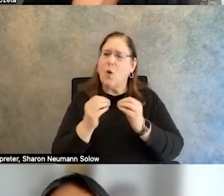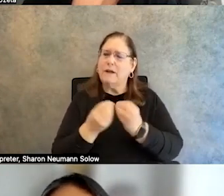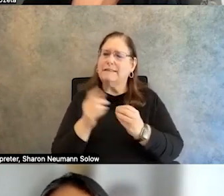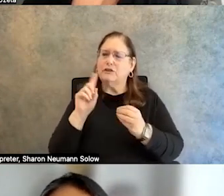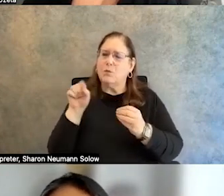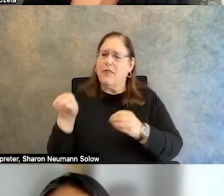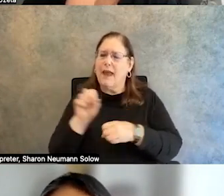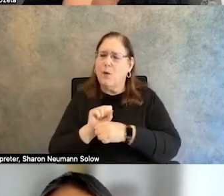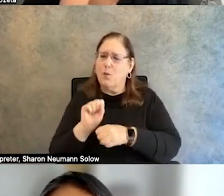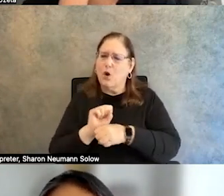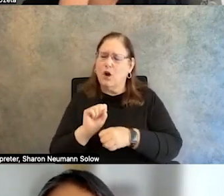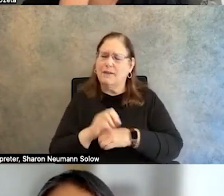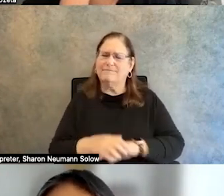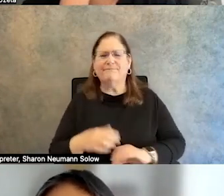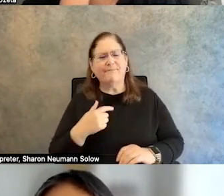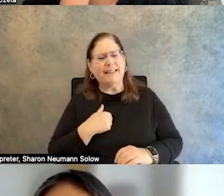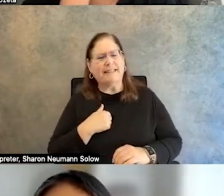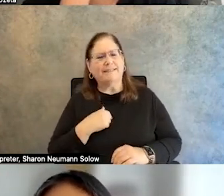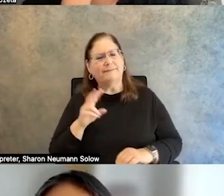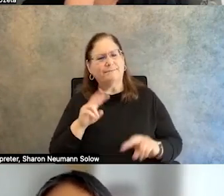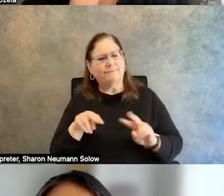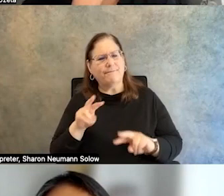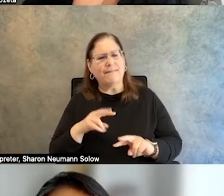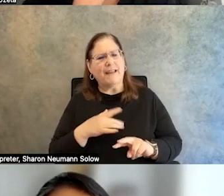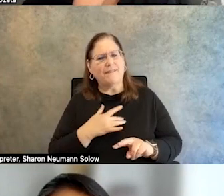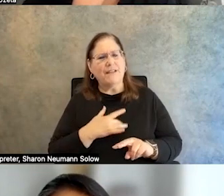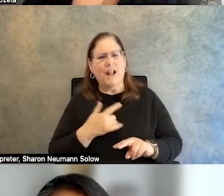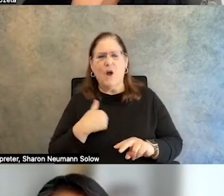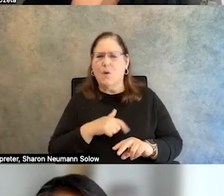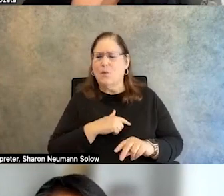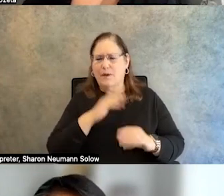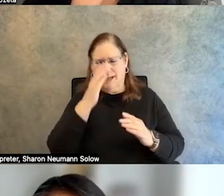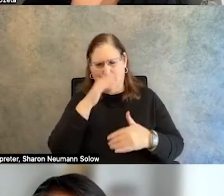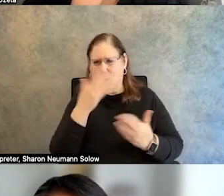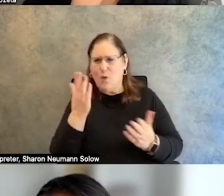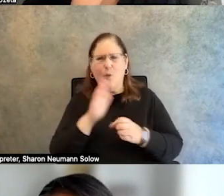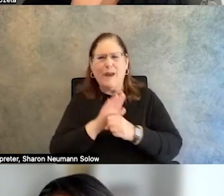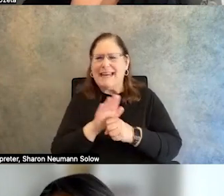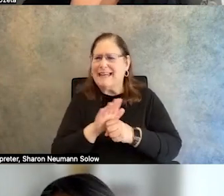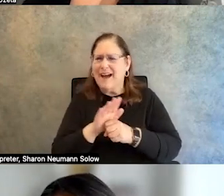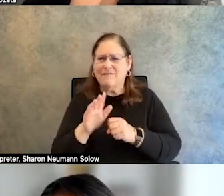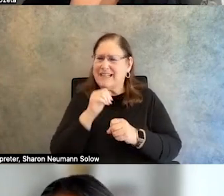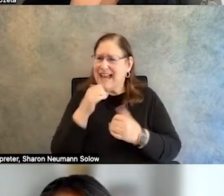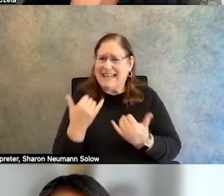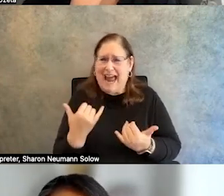I feel like we don't know enough yet as to how that's really working